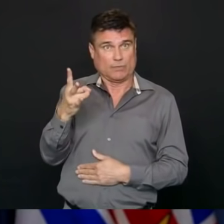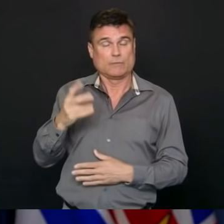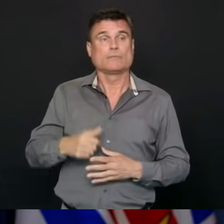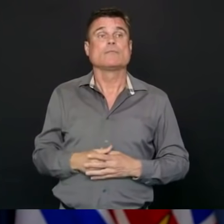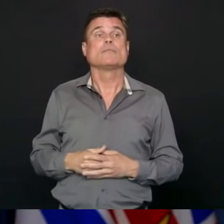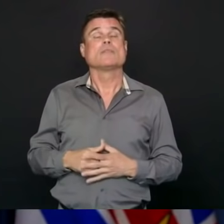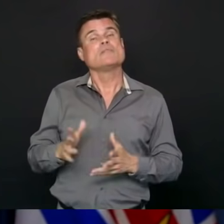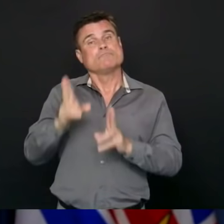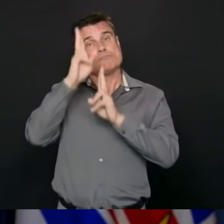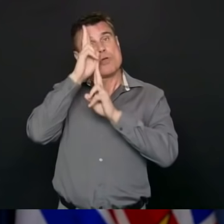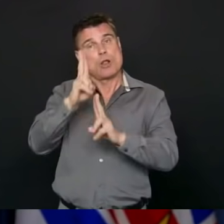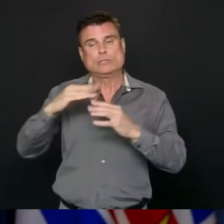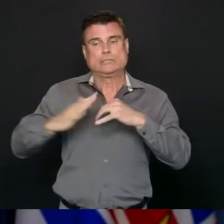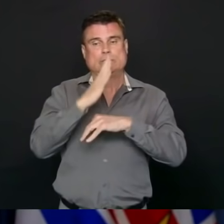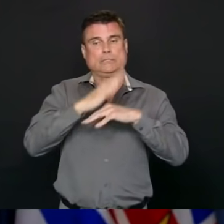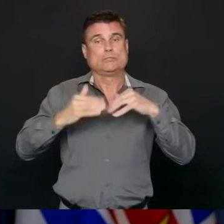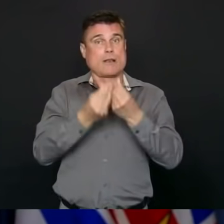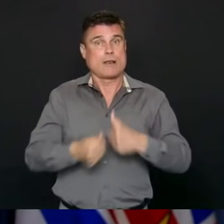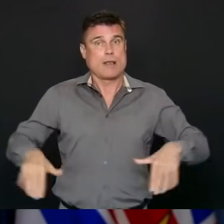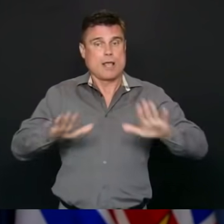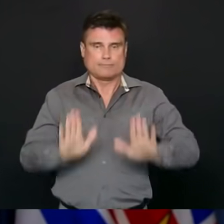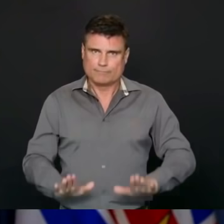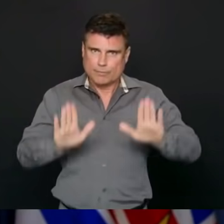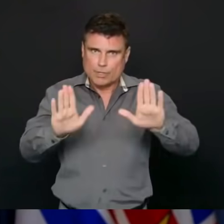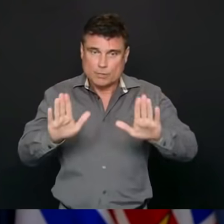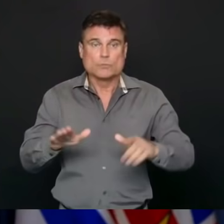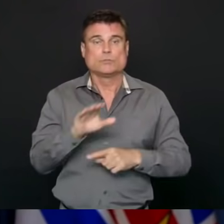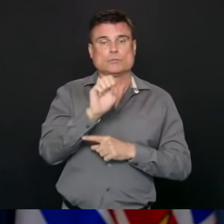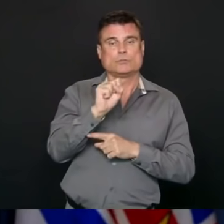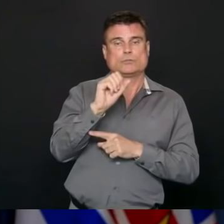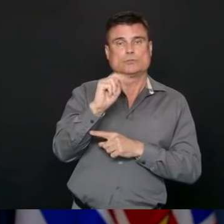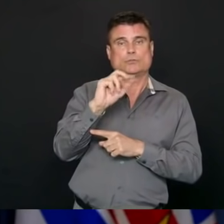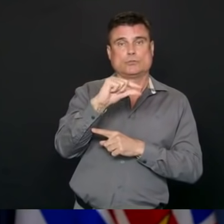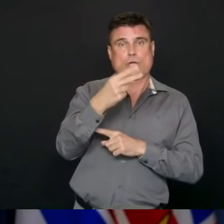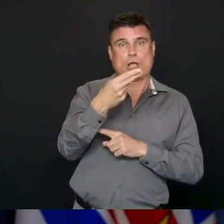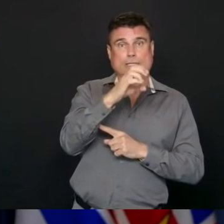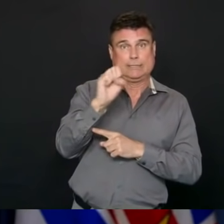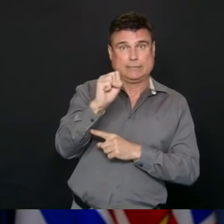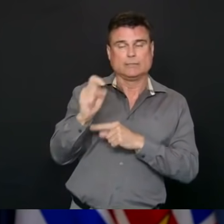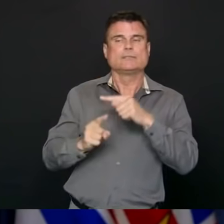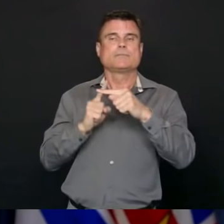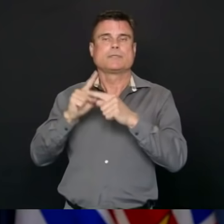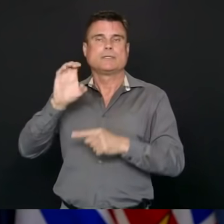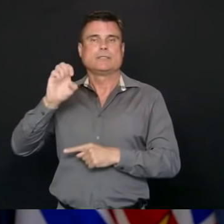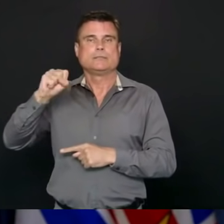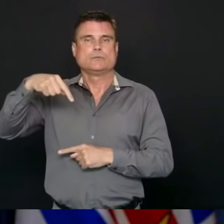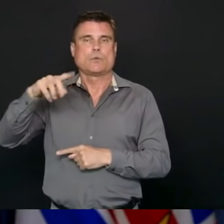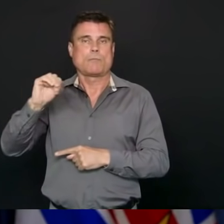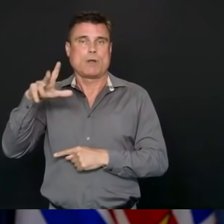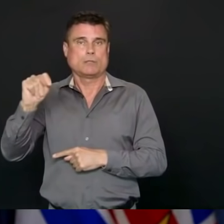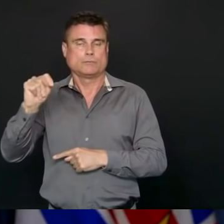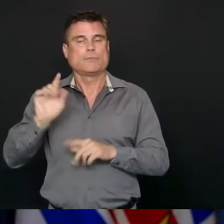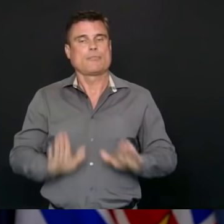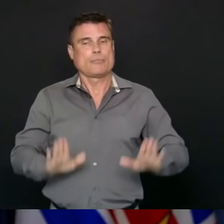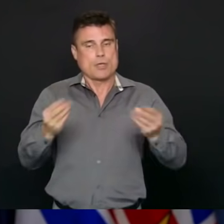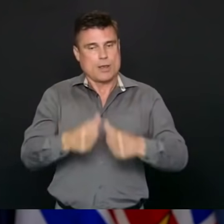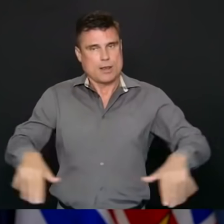May 7. Tomorrow, Friday Tomorrow, Friday, May 8 we will provide a written